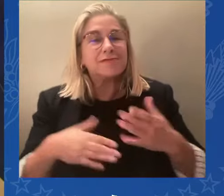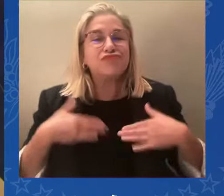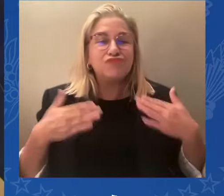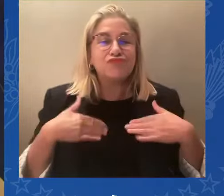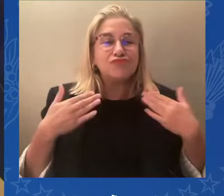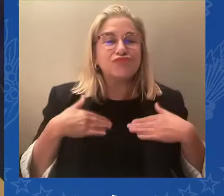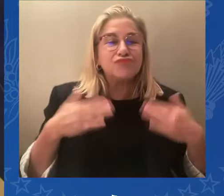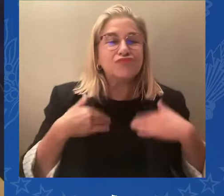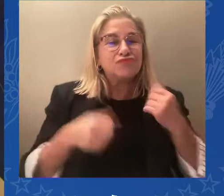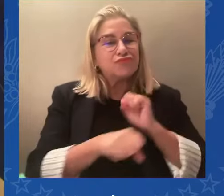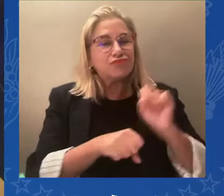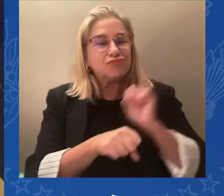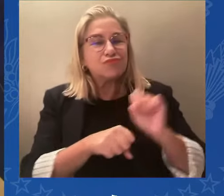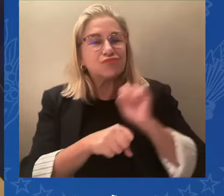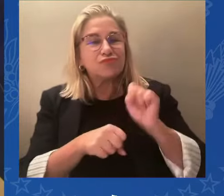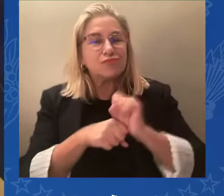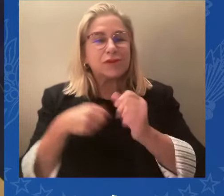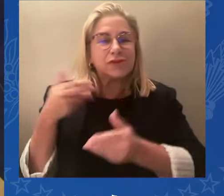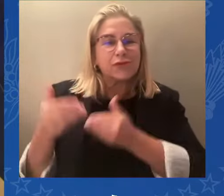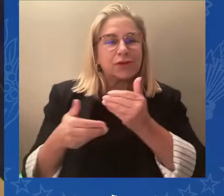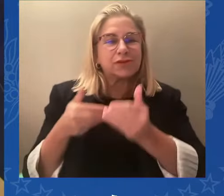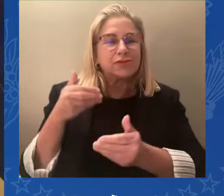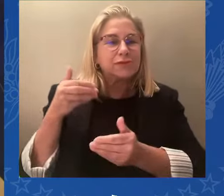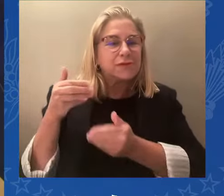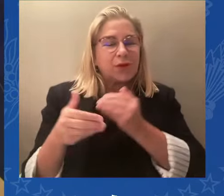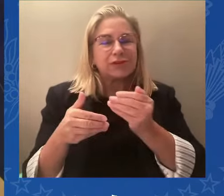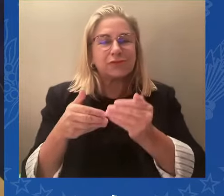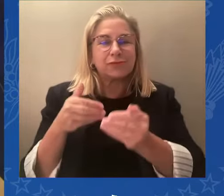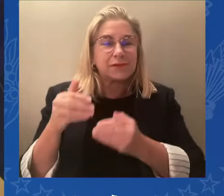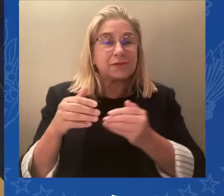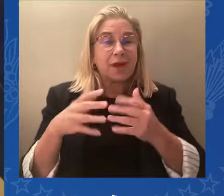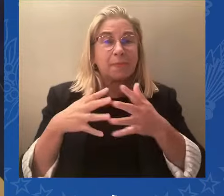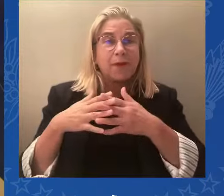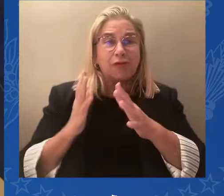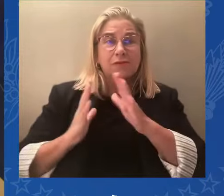led the fight for freedom and for the future,